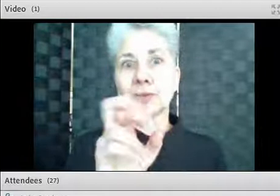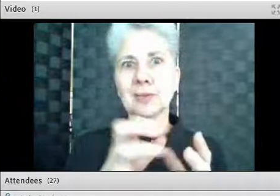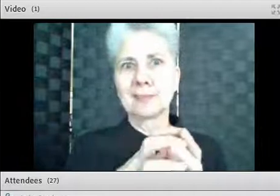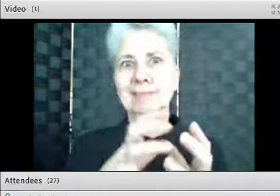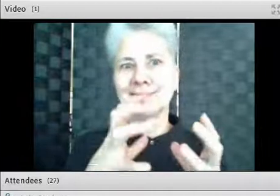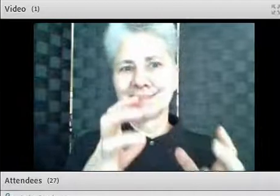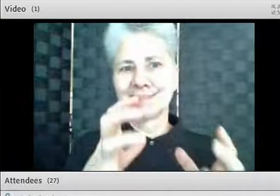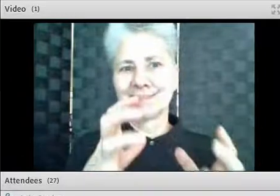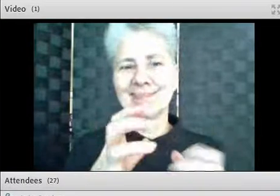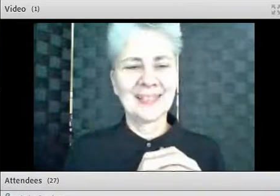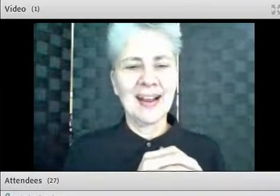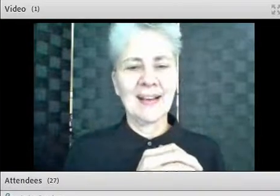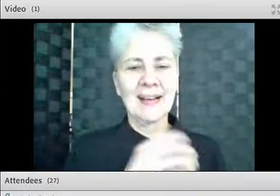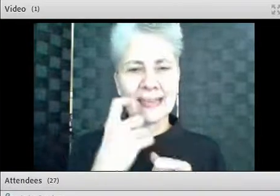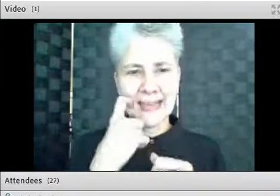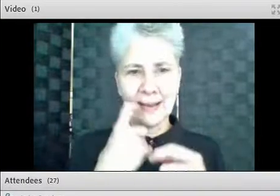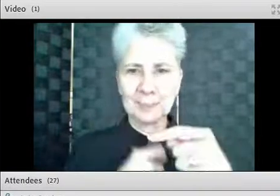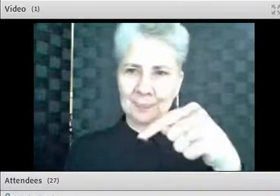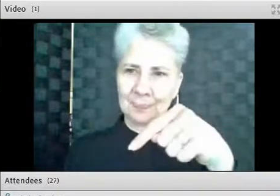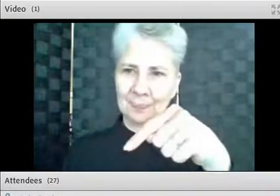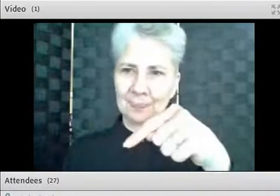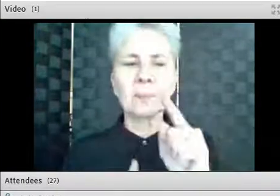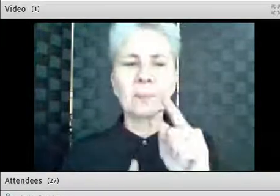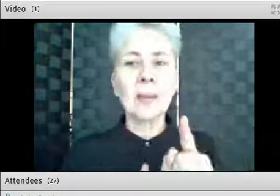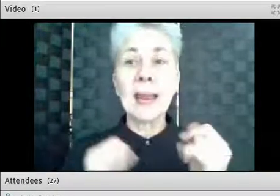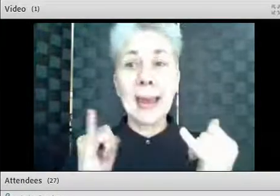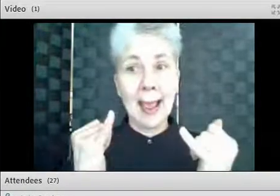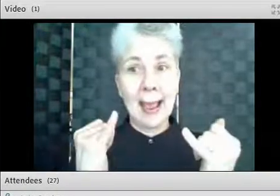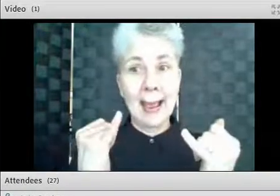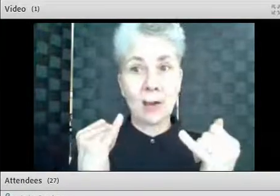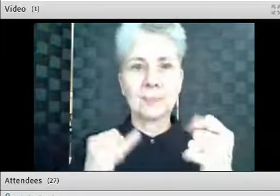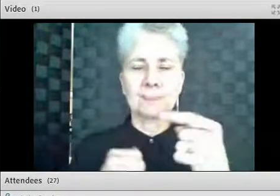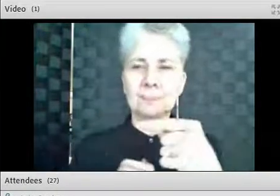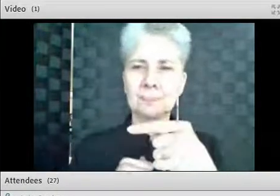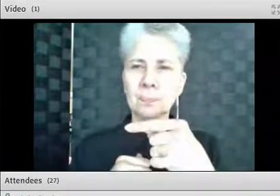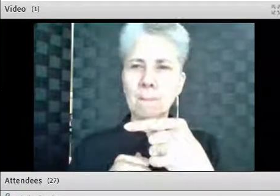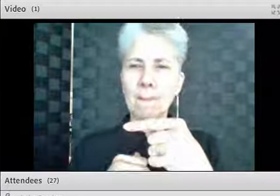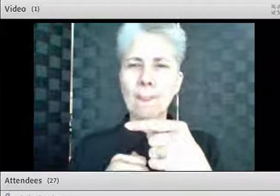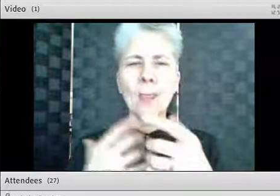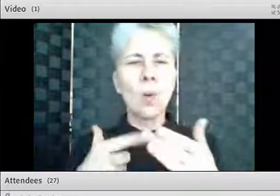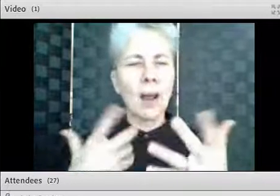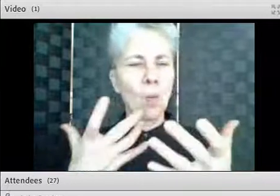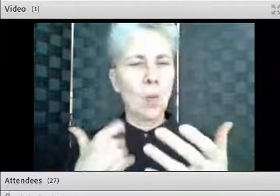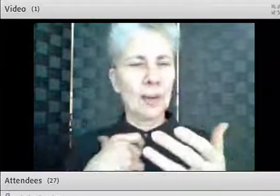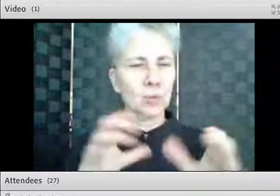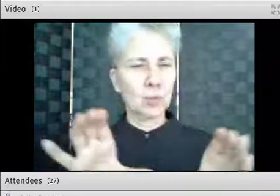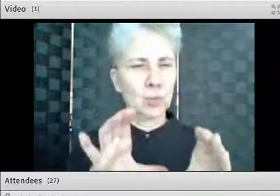And then this is what I just said. Okay, so what I want us to do is,